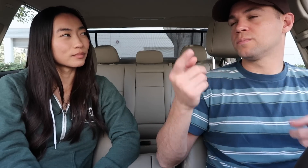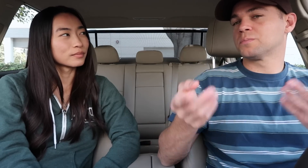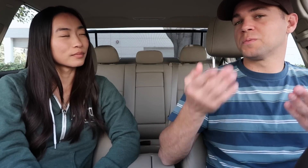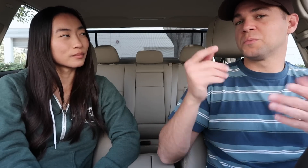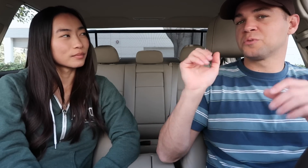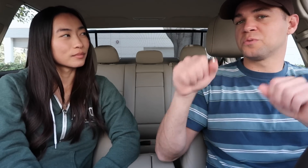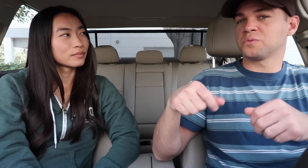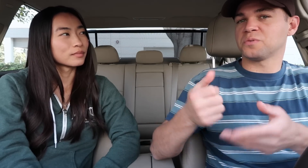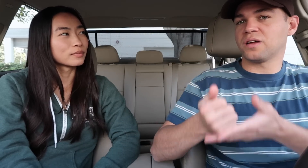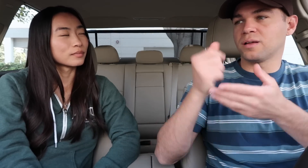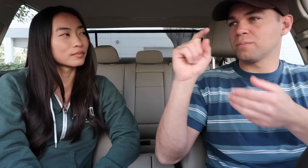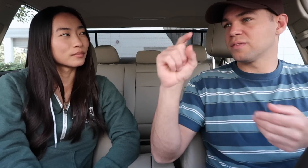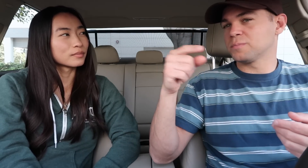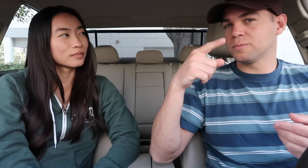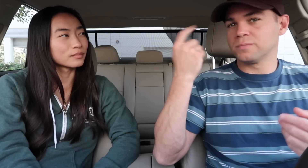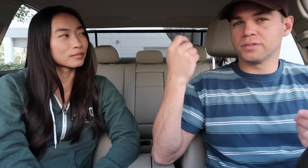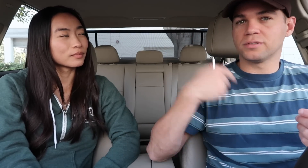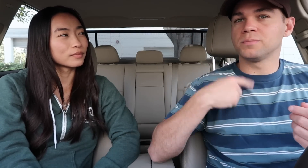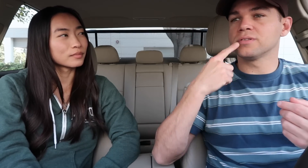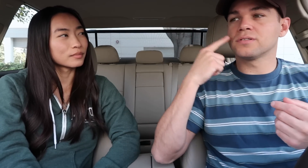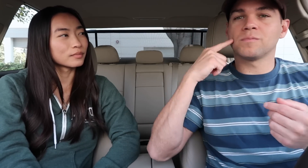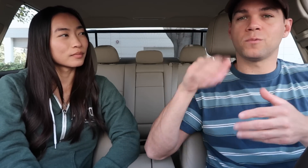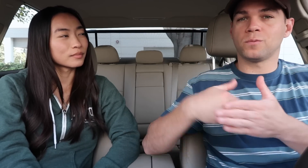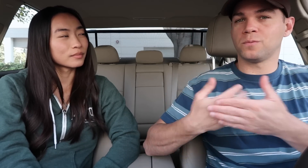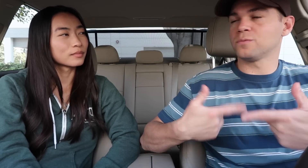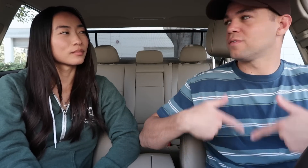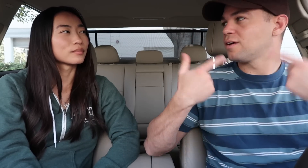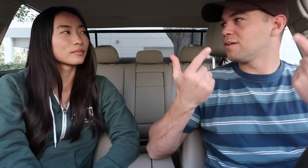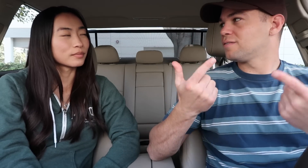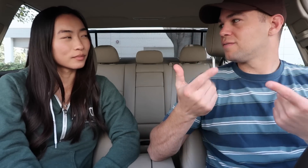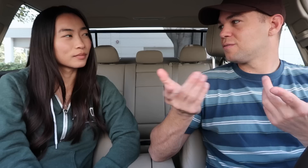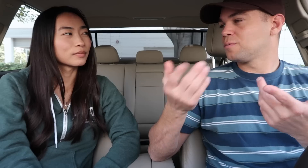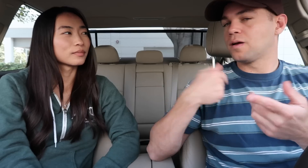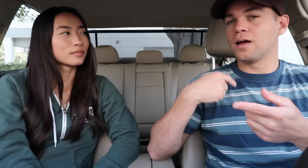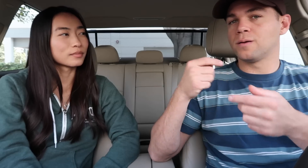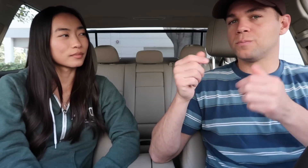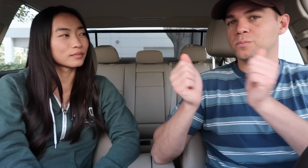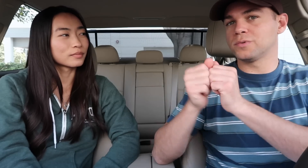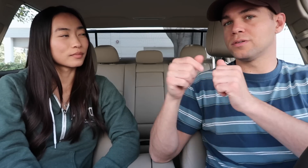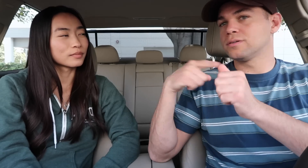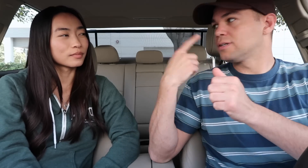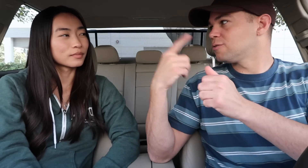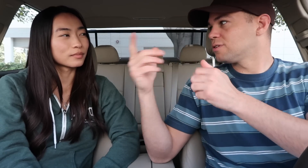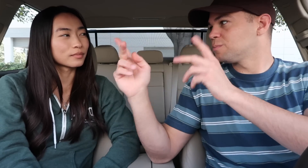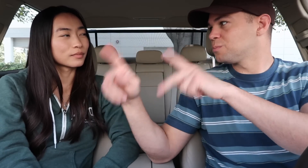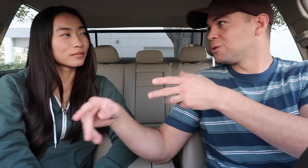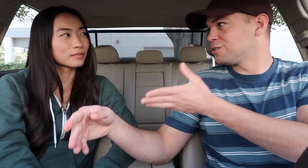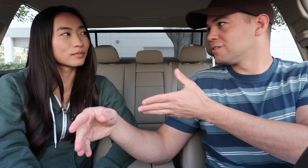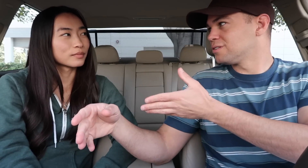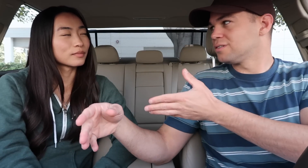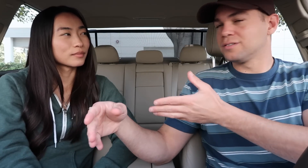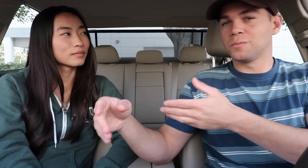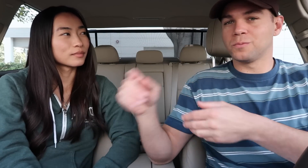but maybe we can help a little because I've been deaf my whole life I'm with a hearing person